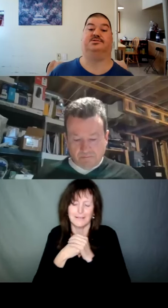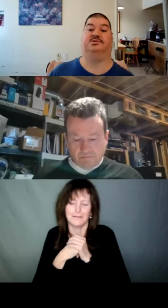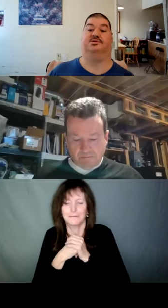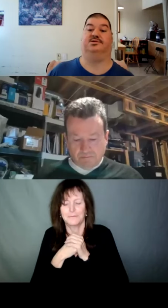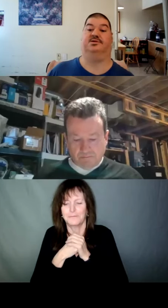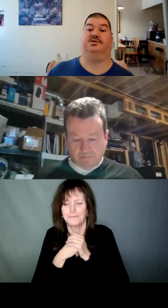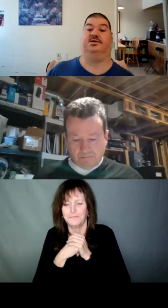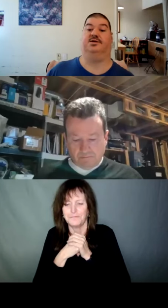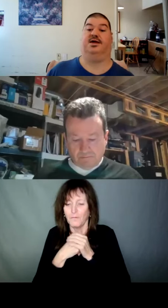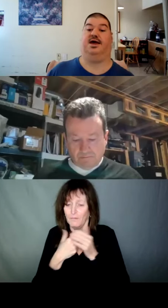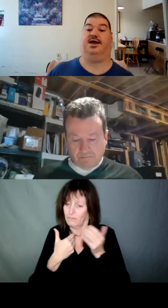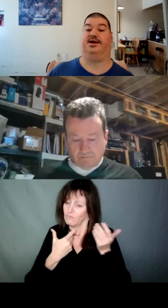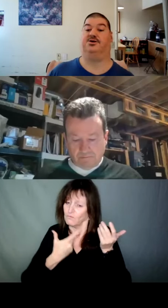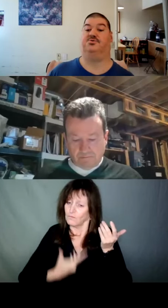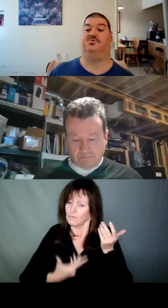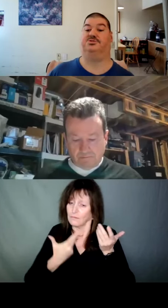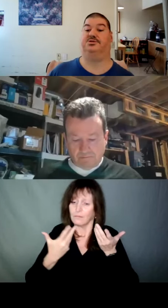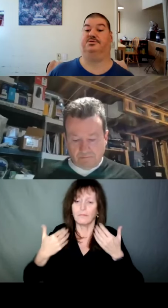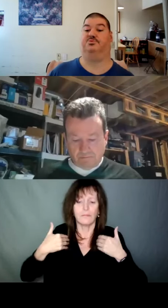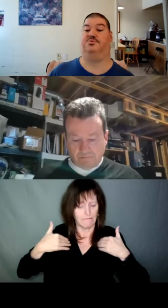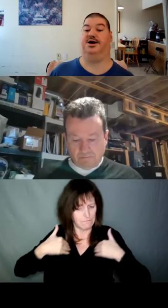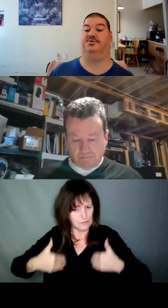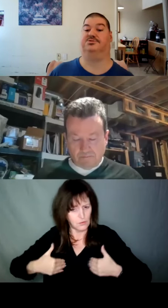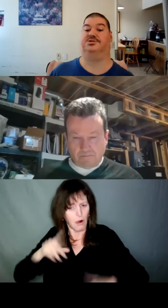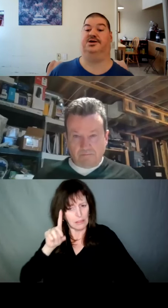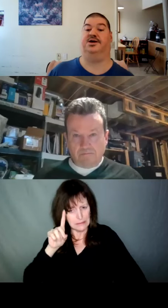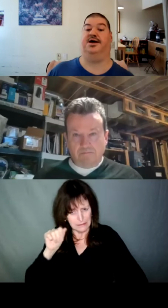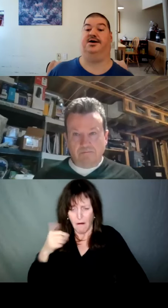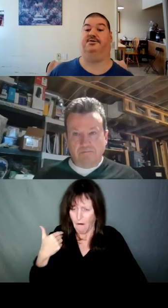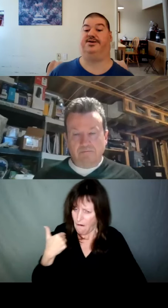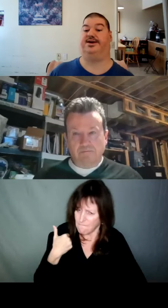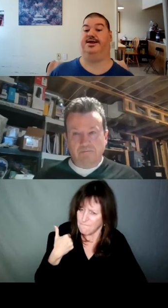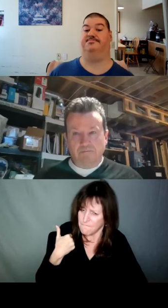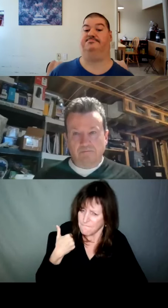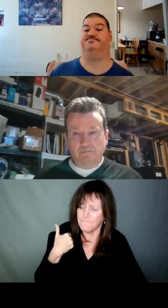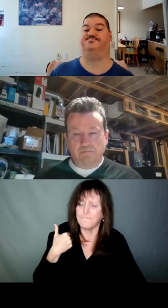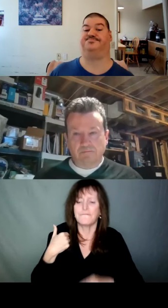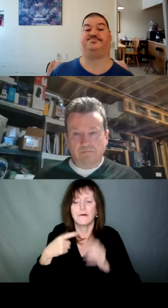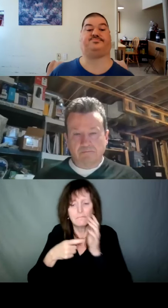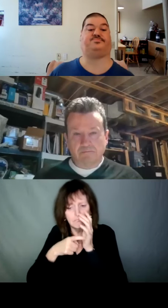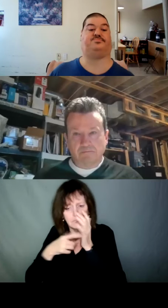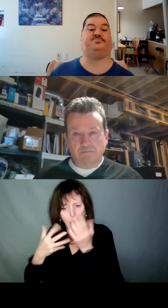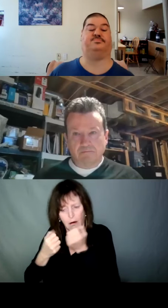, I have very short black hair , short black mustache . I have a personal